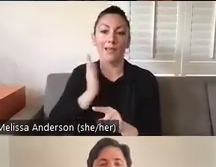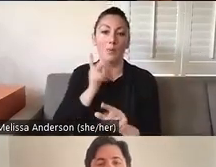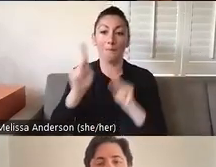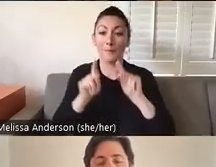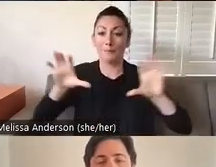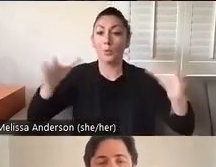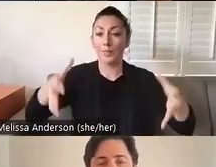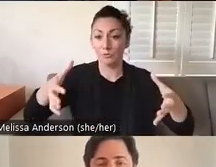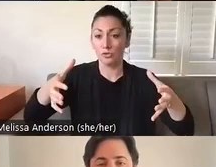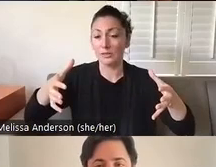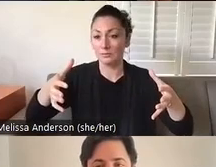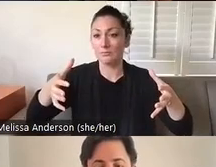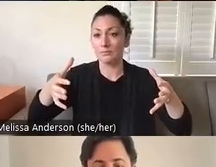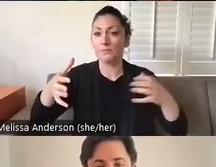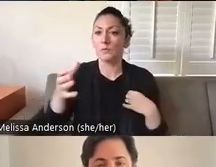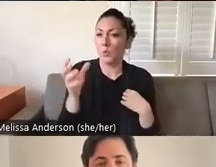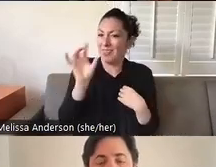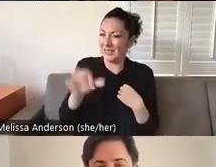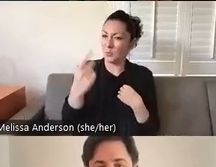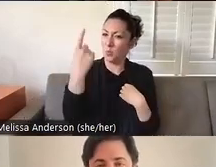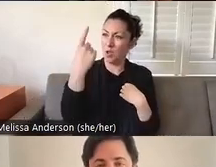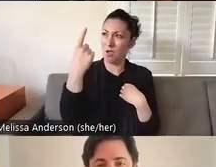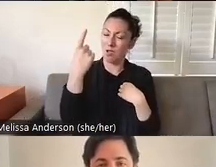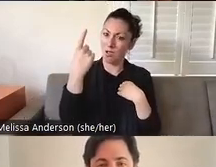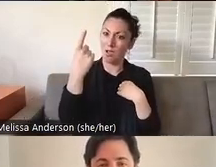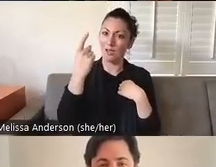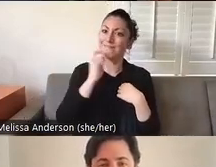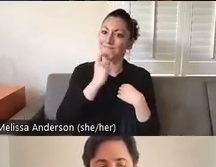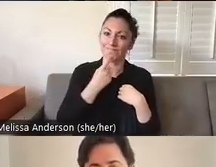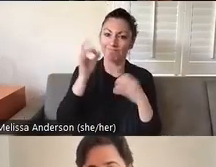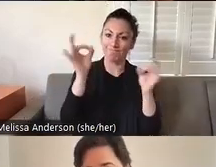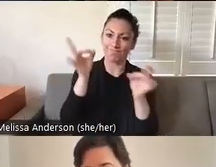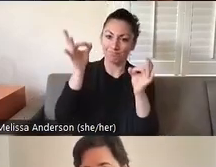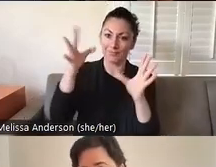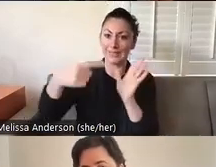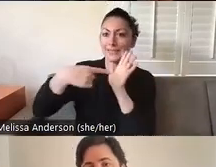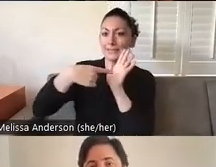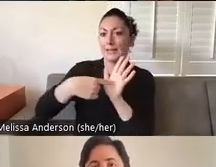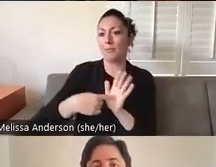United States and to his goal ultimately is to eliminate them from the population.